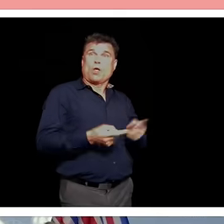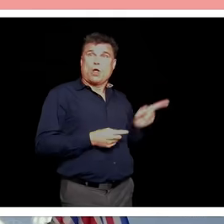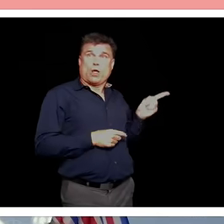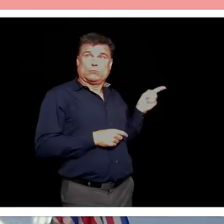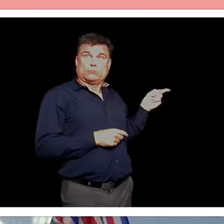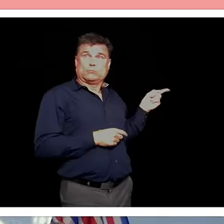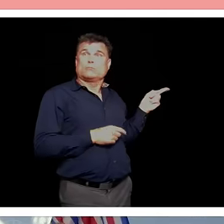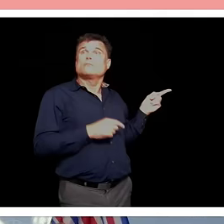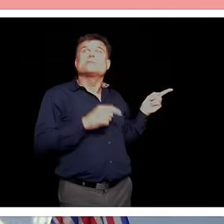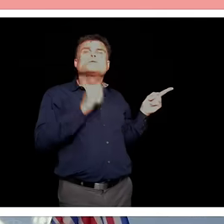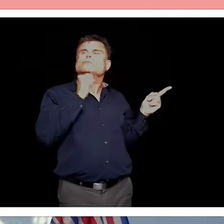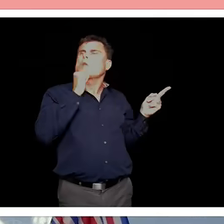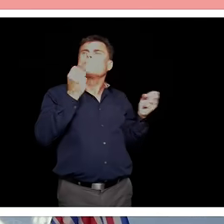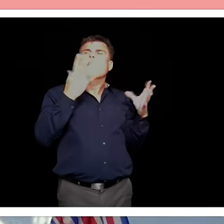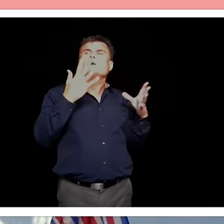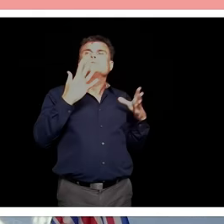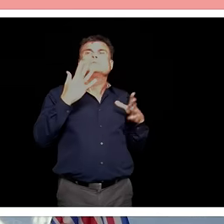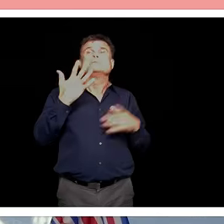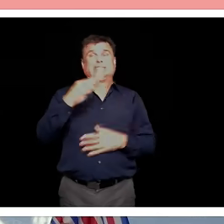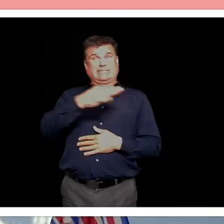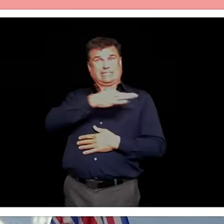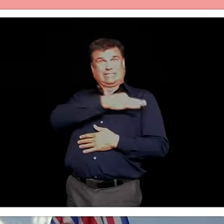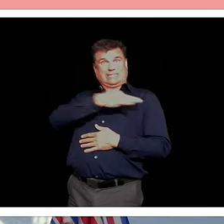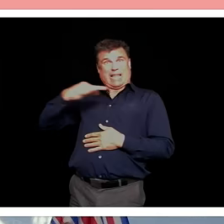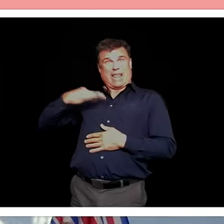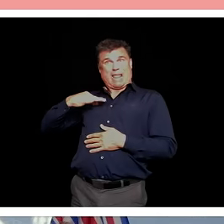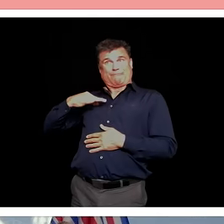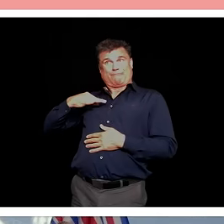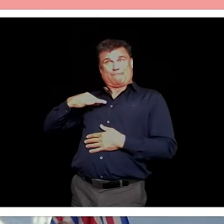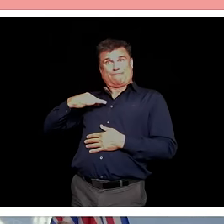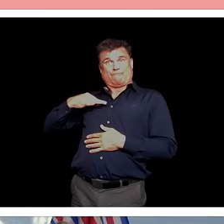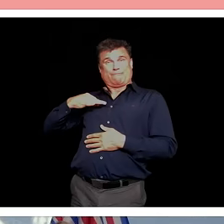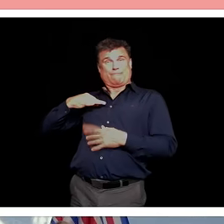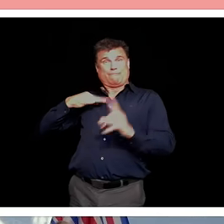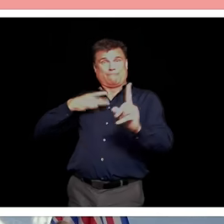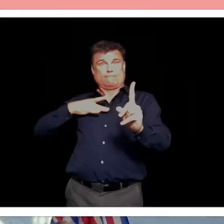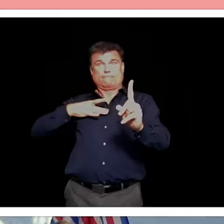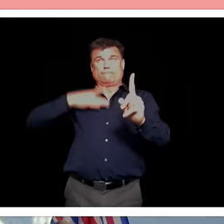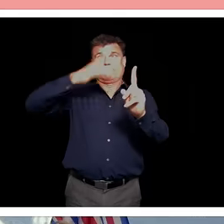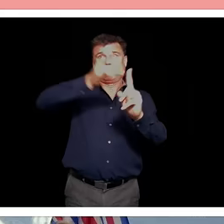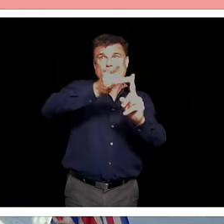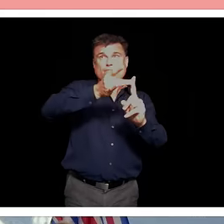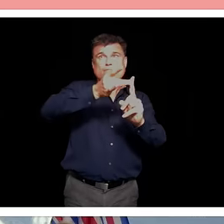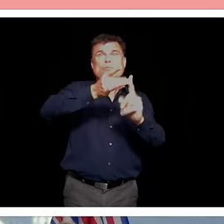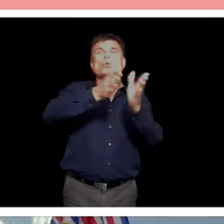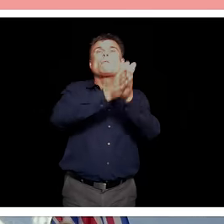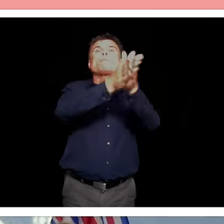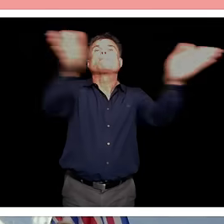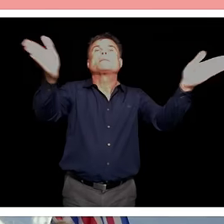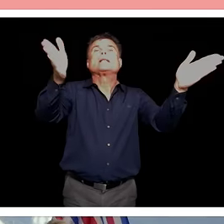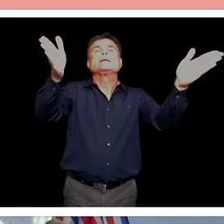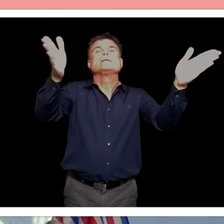important it is for us to continue to take the measures to protect particularly those people who have vulnerabilities that